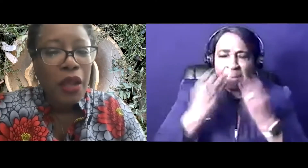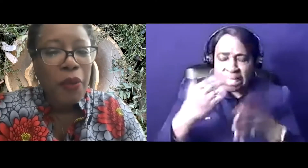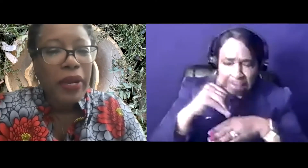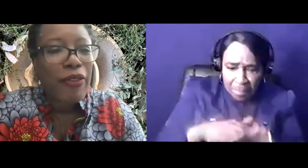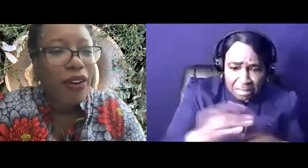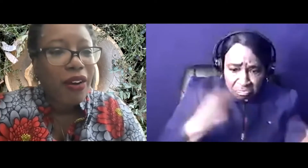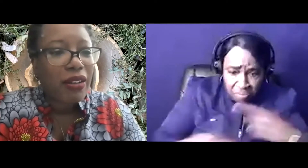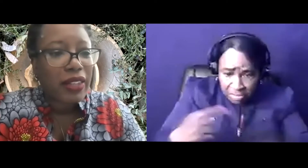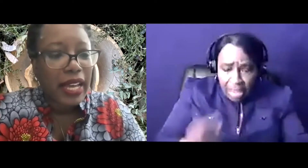But I recall that